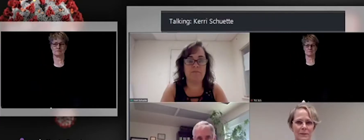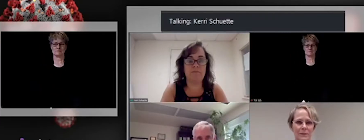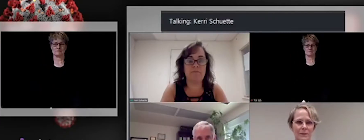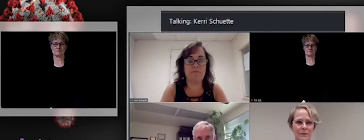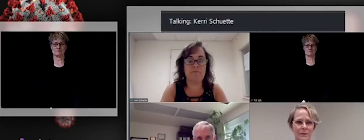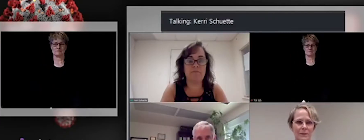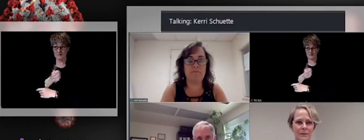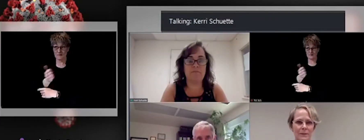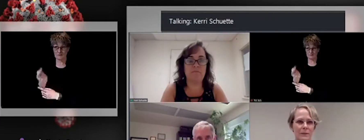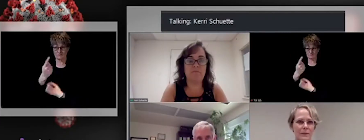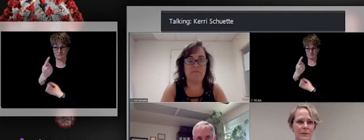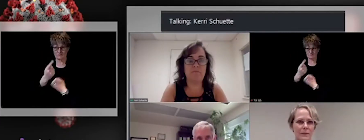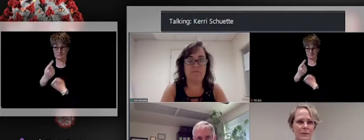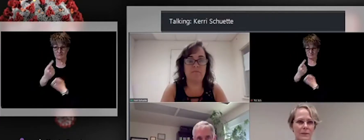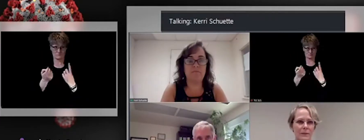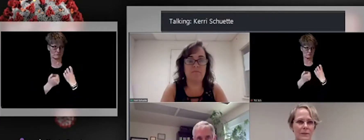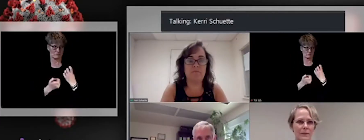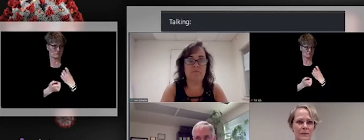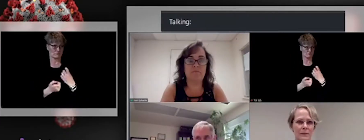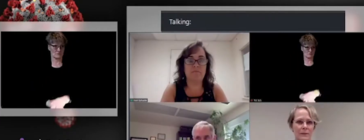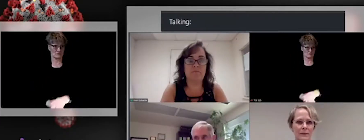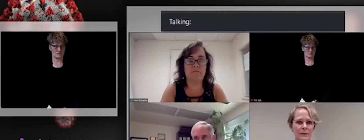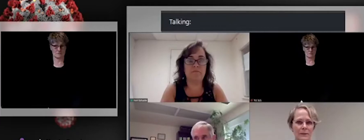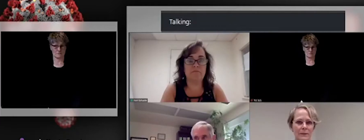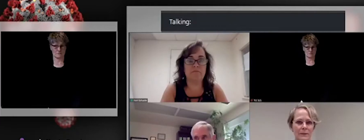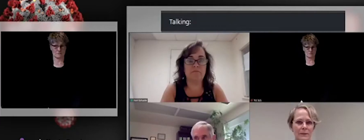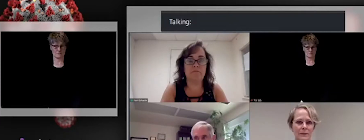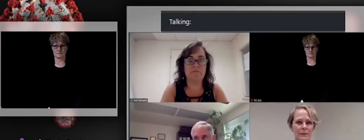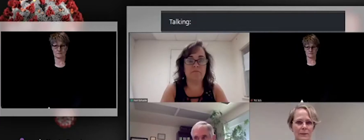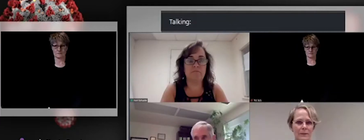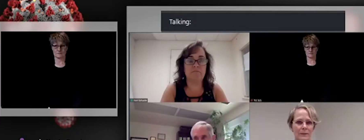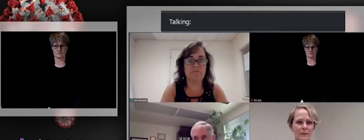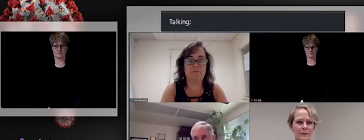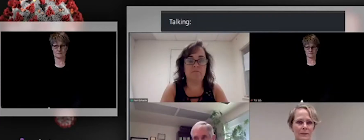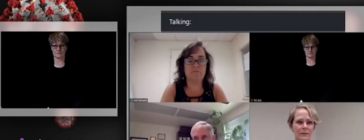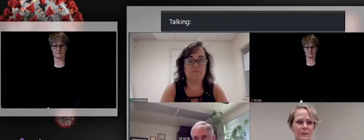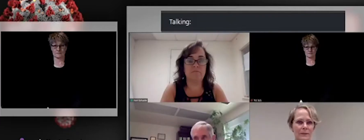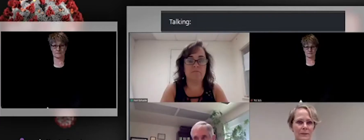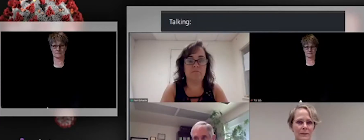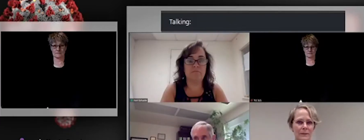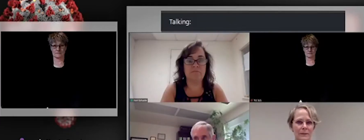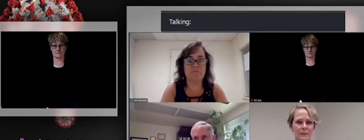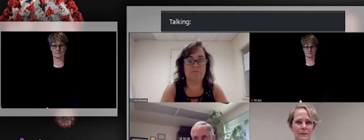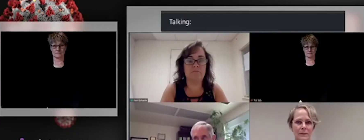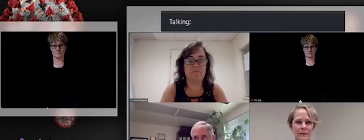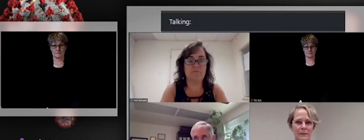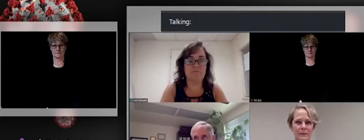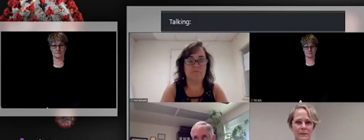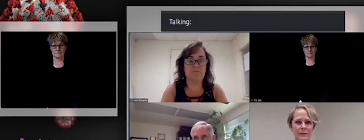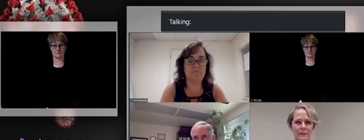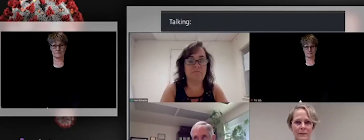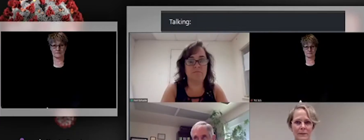Other media questions?